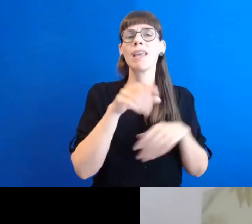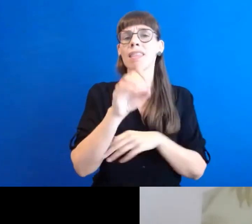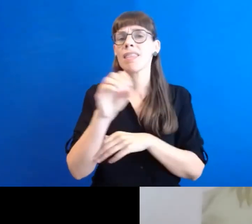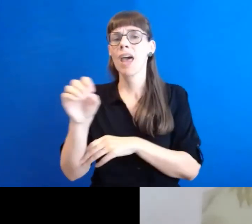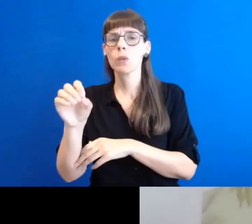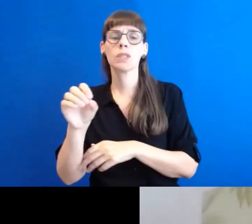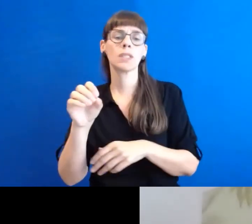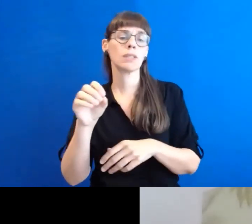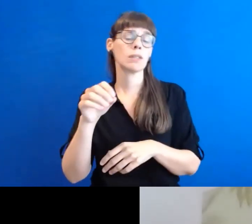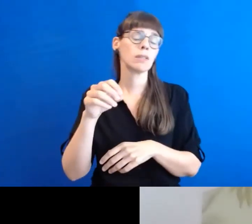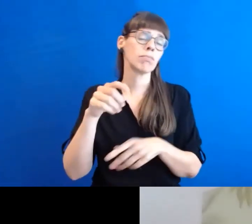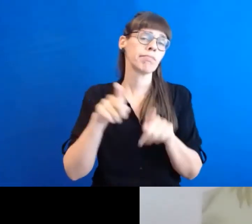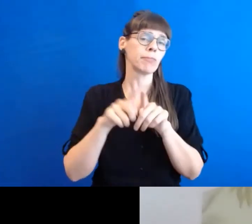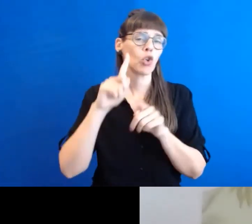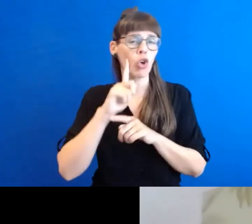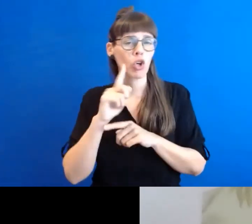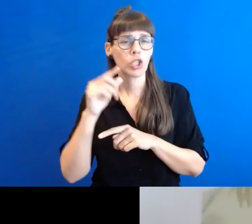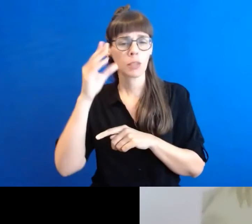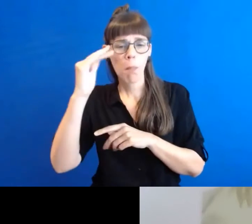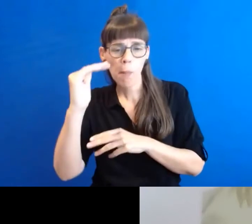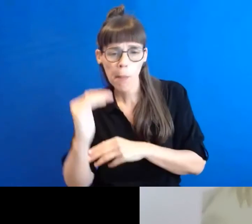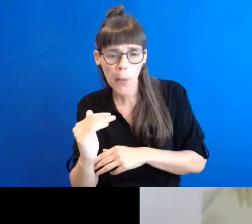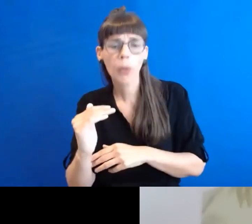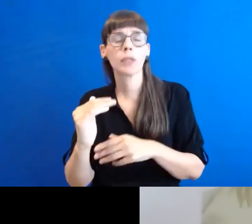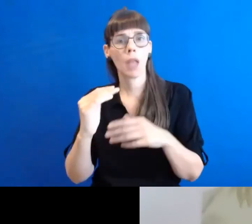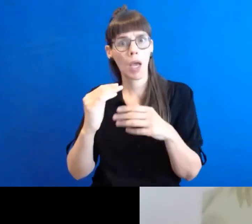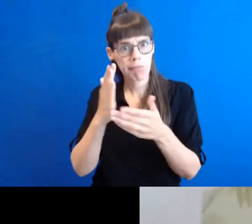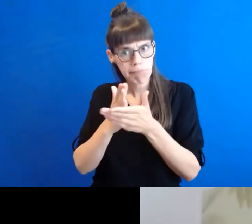by UNHCR and partners and around approximately